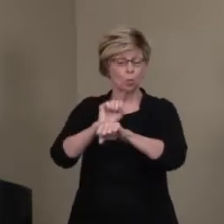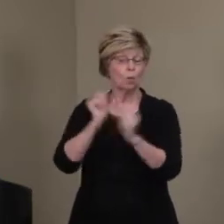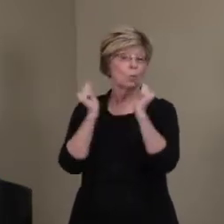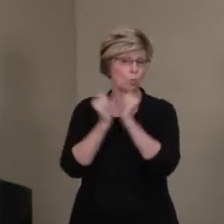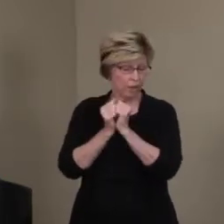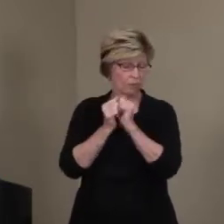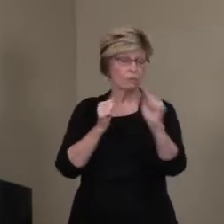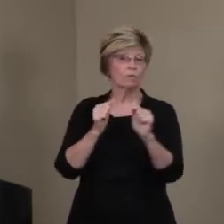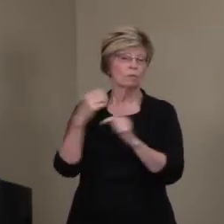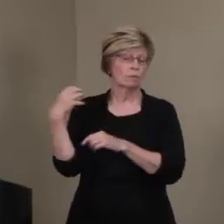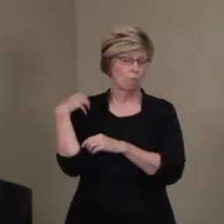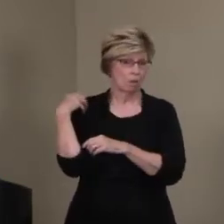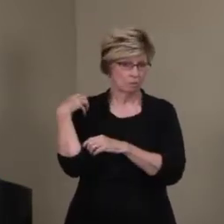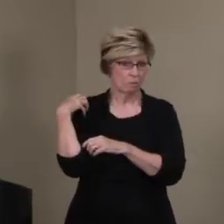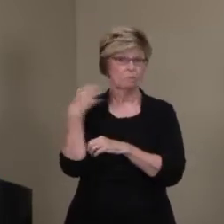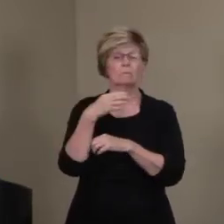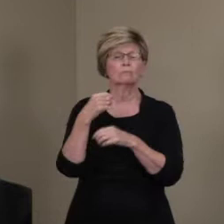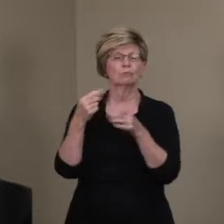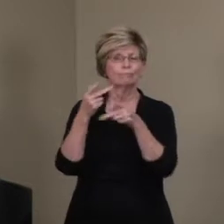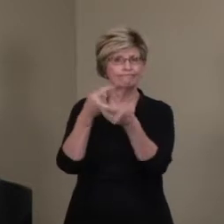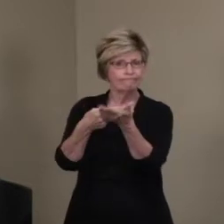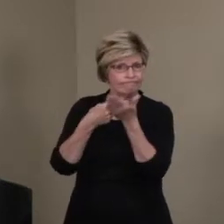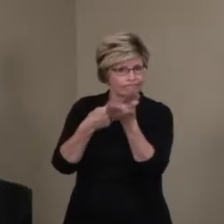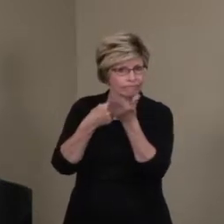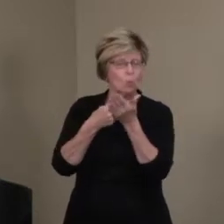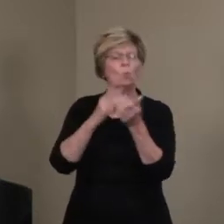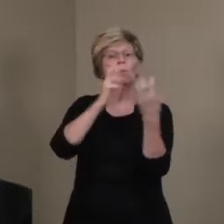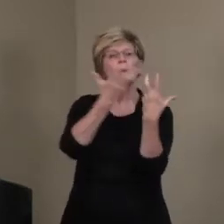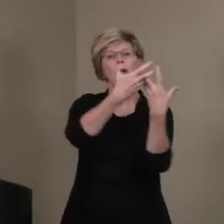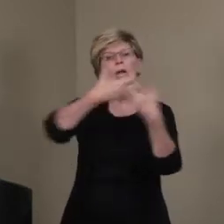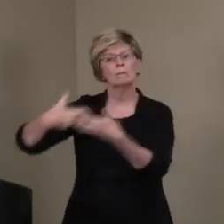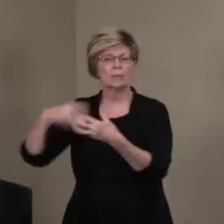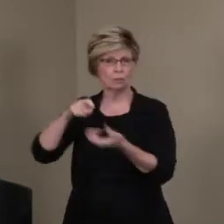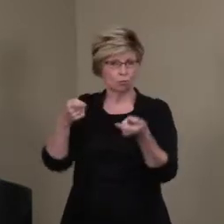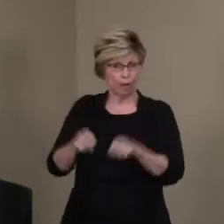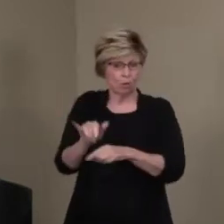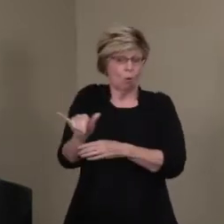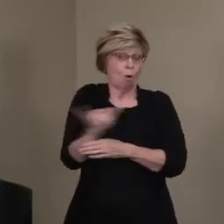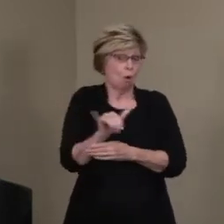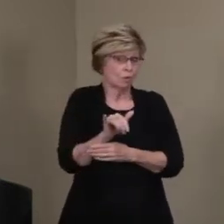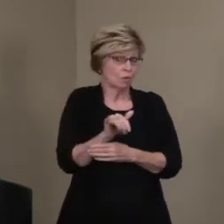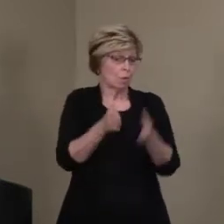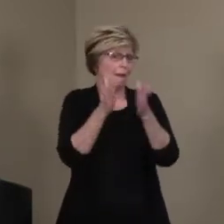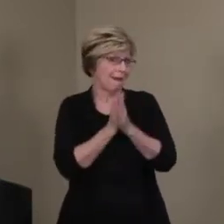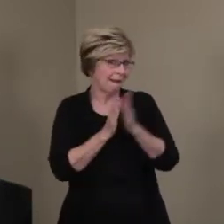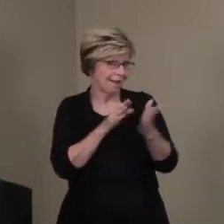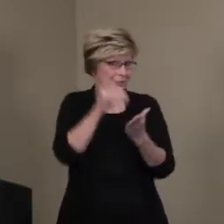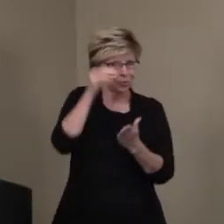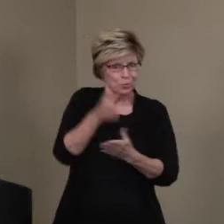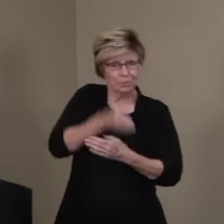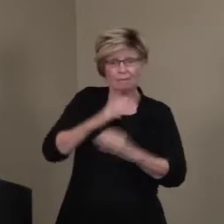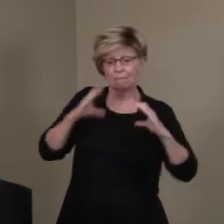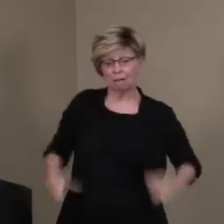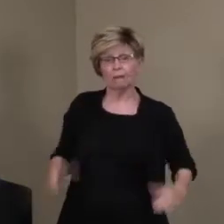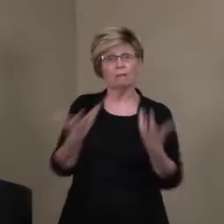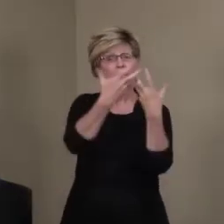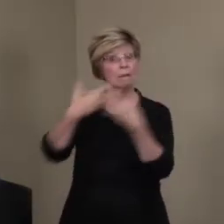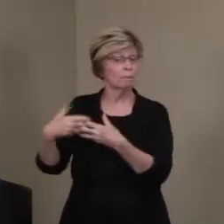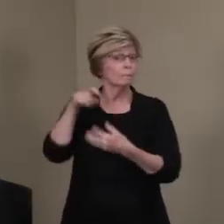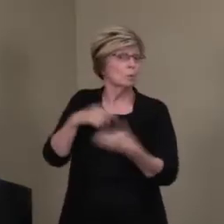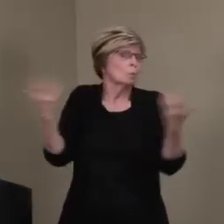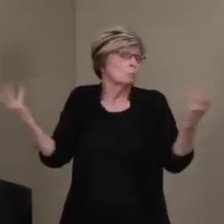as well as other places for the employer to accommodate the needs of its student